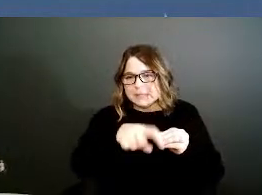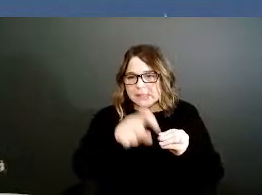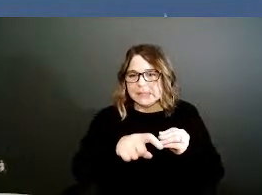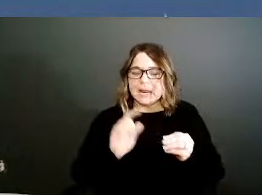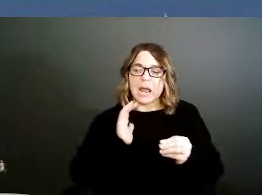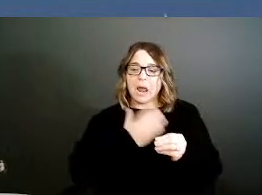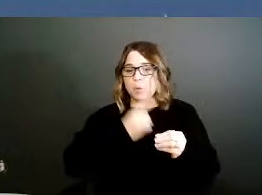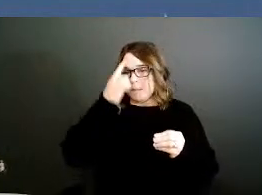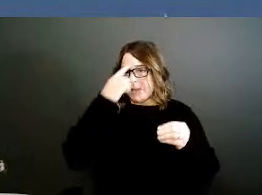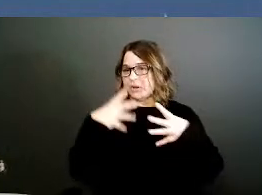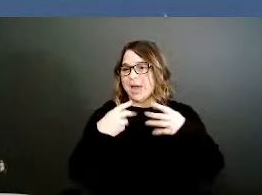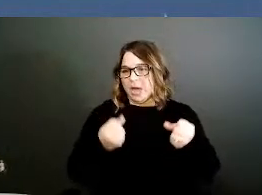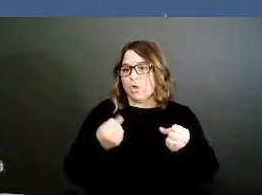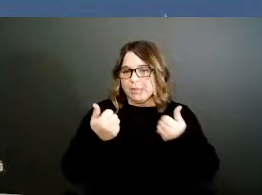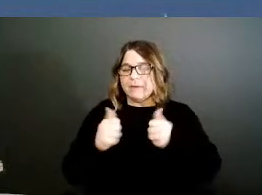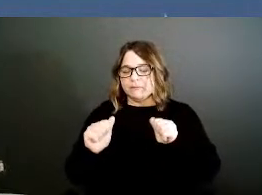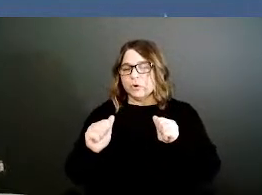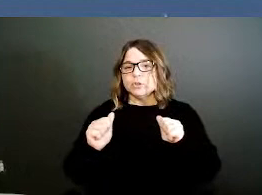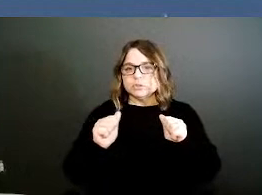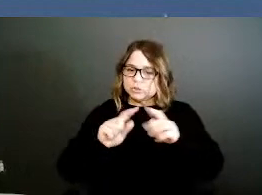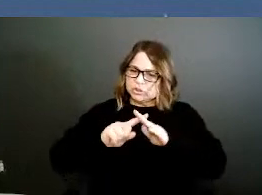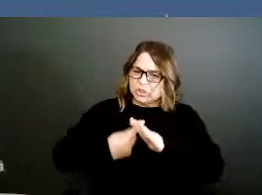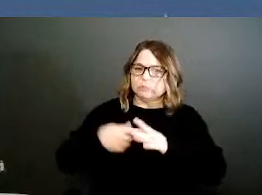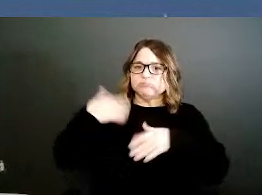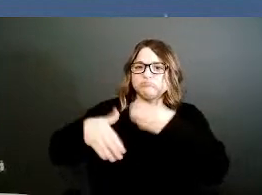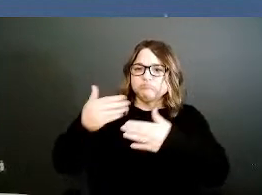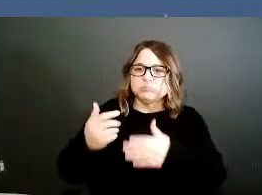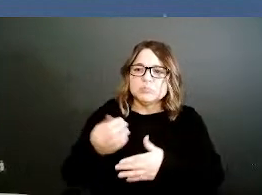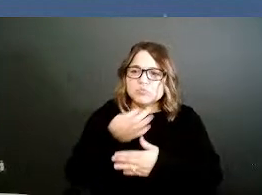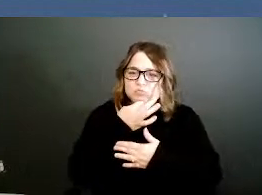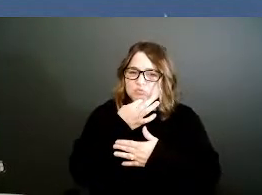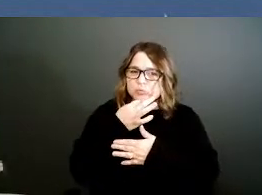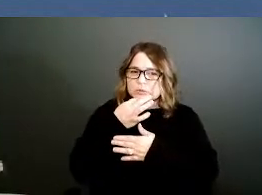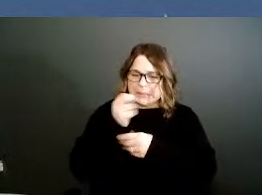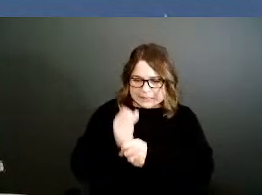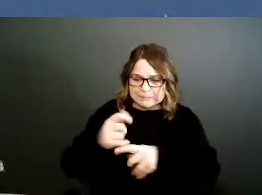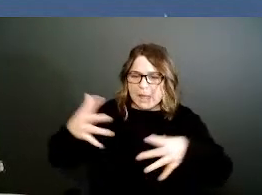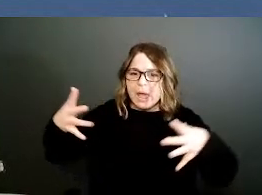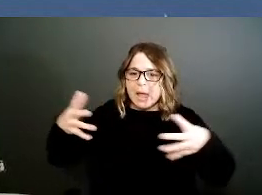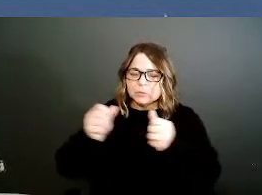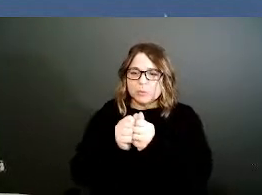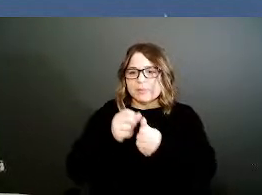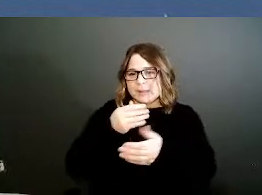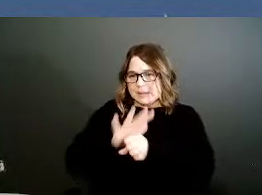OUR MENTAL HEALTH EFFORTS ENACTED QUICKLY AND EXPANDED WITH AN ADEQUATE BUDGET AND BEGIN